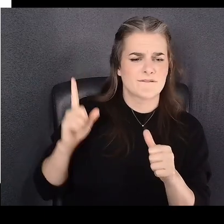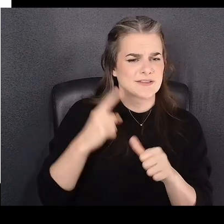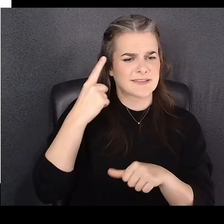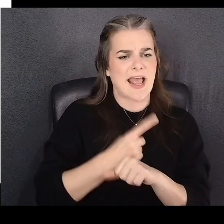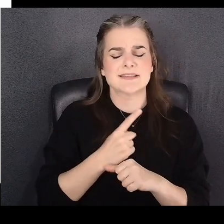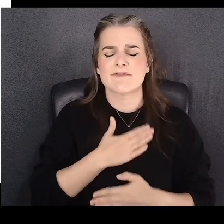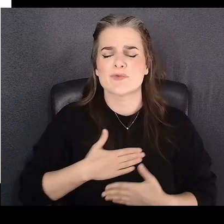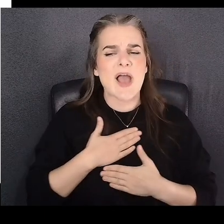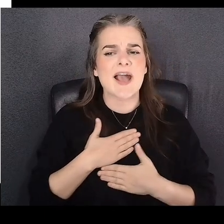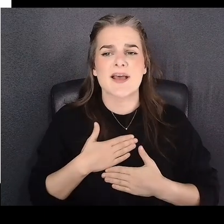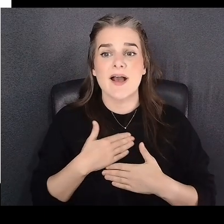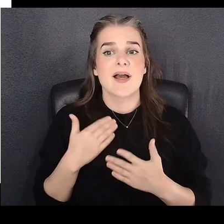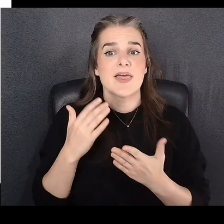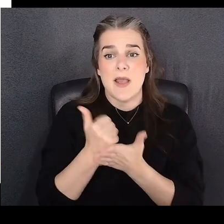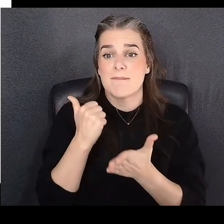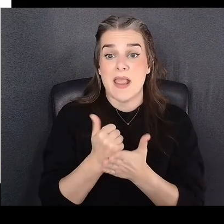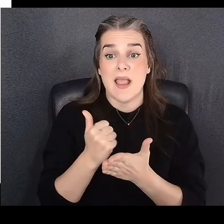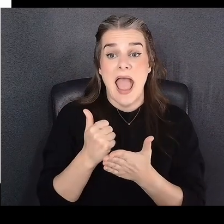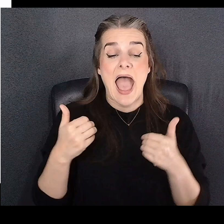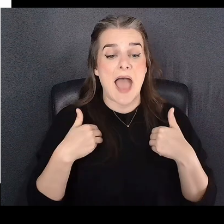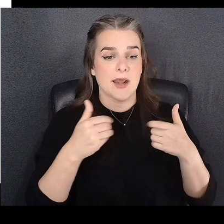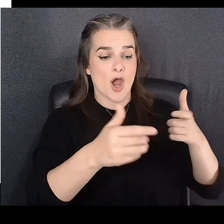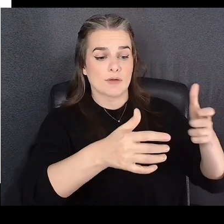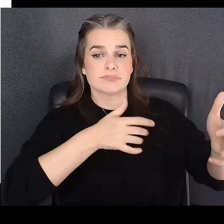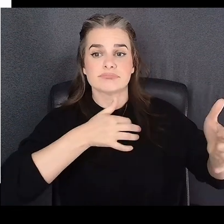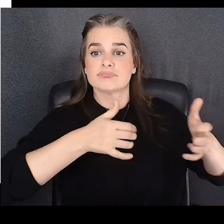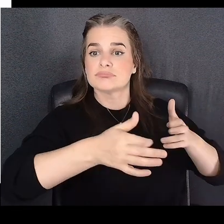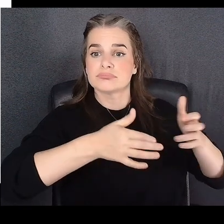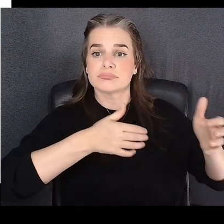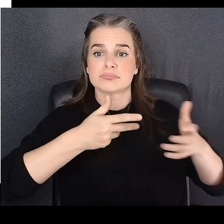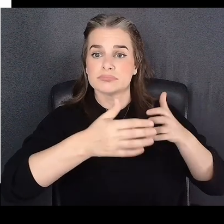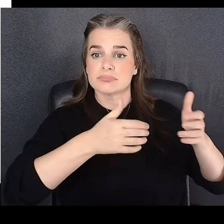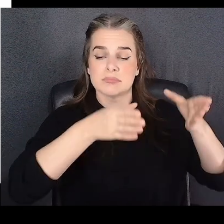and I just thought that was so wonderful. And I was on a different unit. It was a lot of traumatic brain injuries.